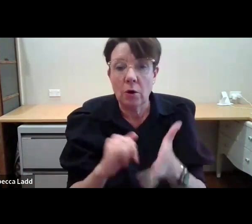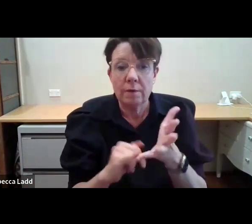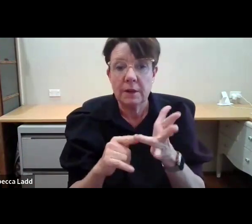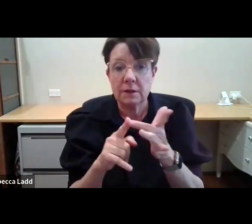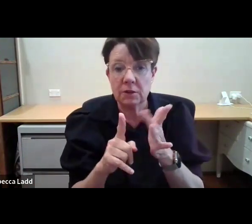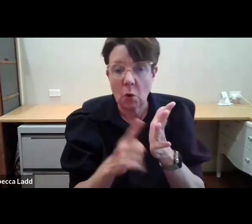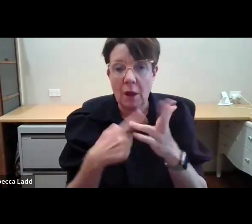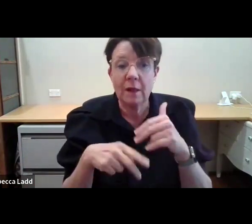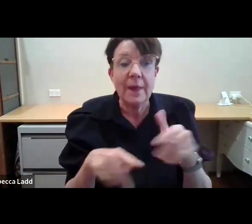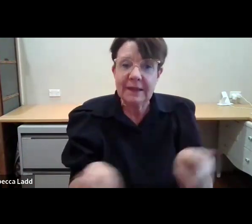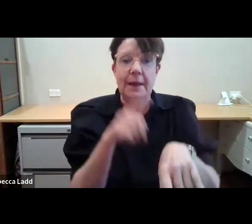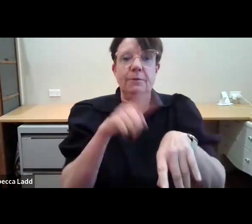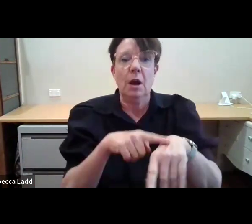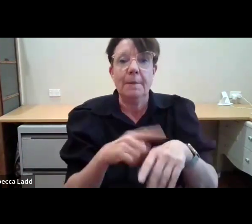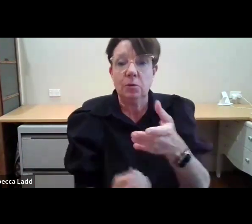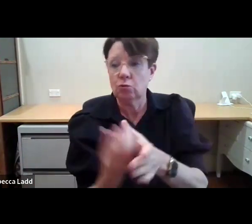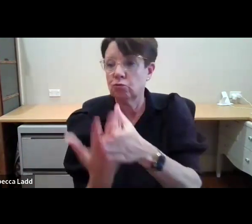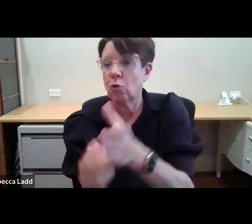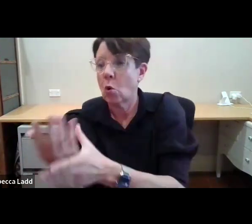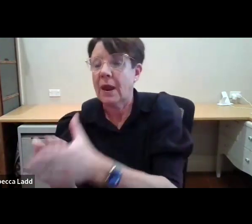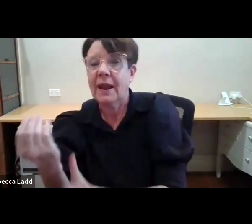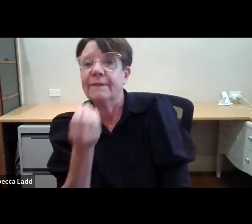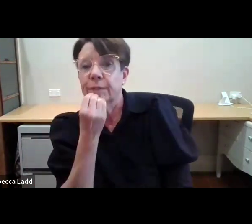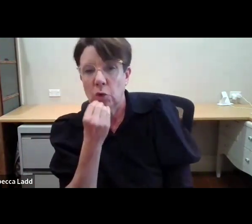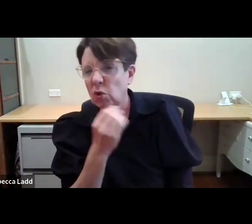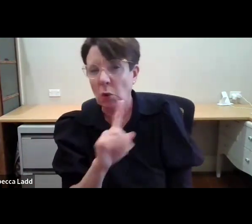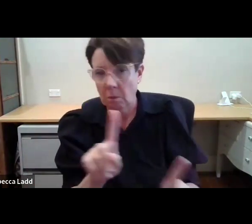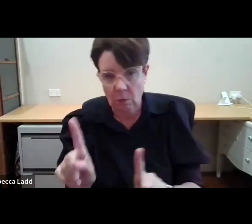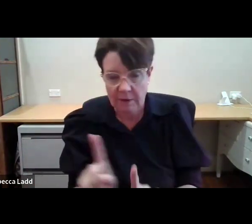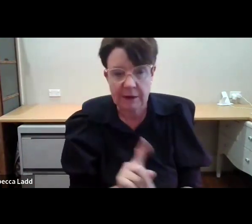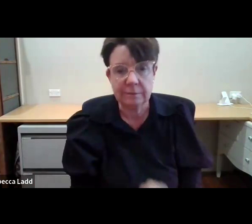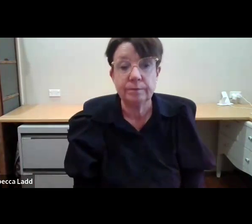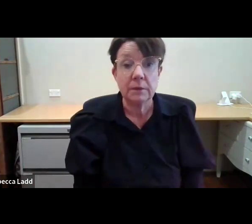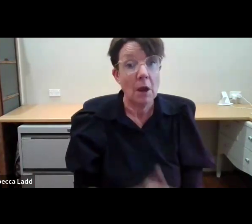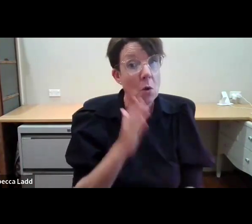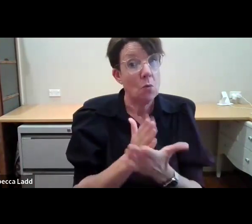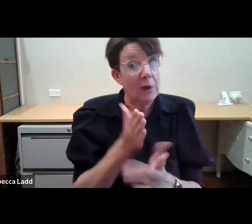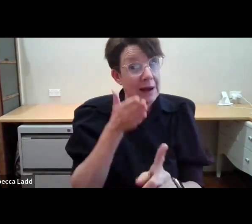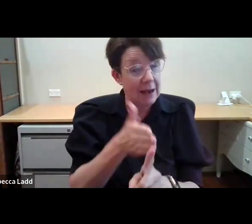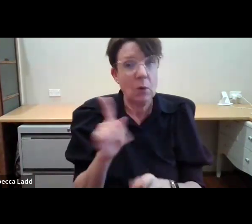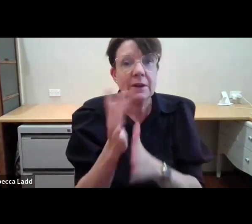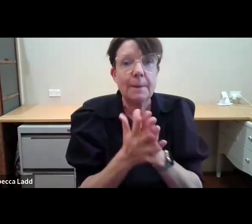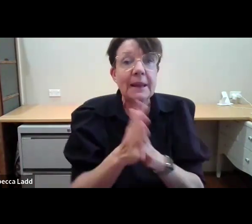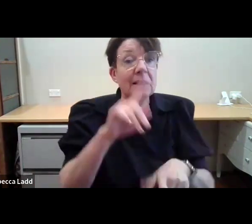think that is a wonderful element to be bringing to this conversation, because diversity in all things helps us